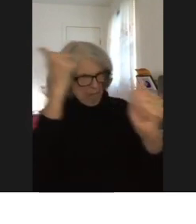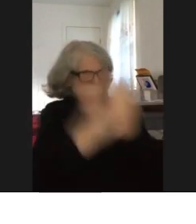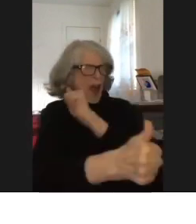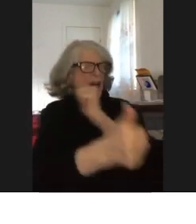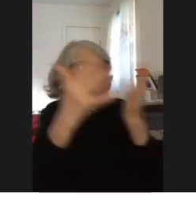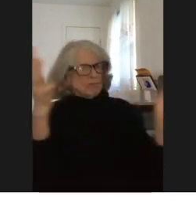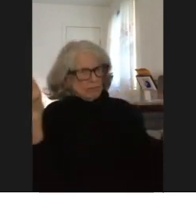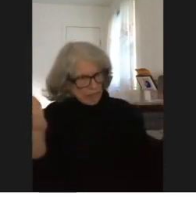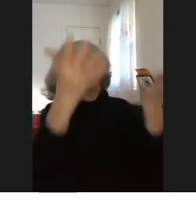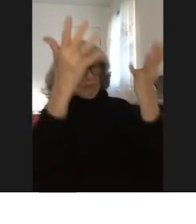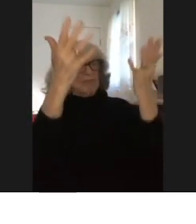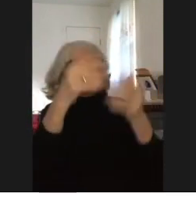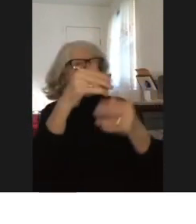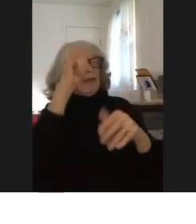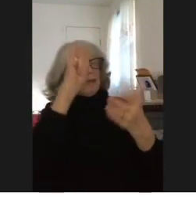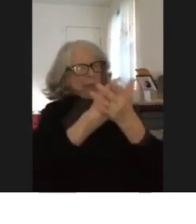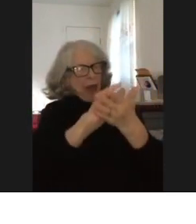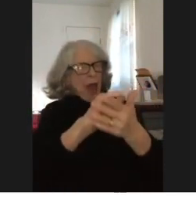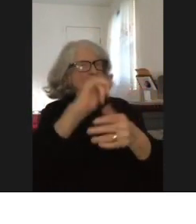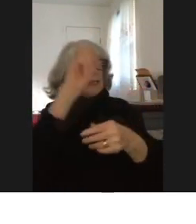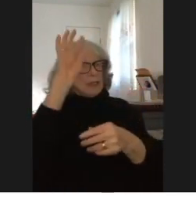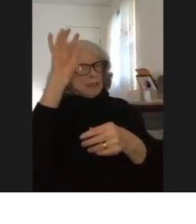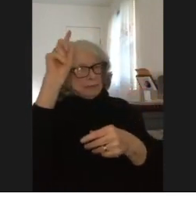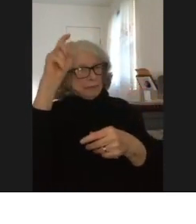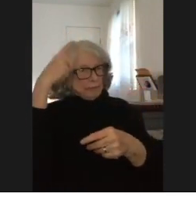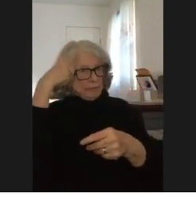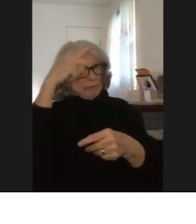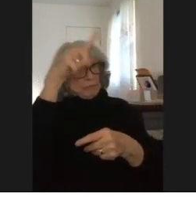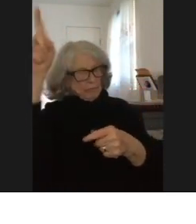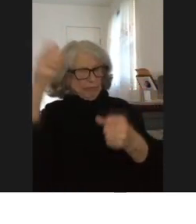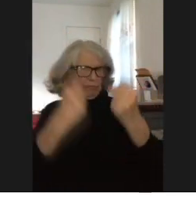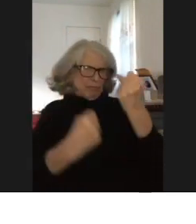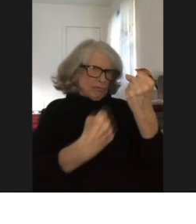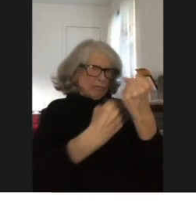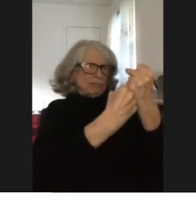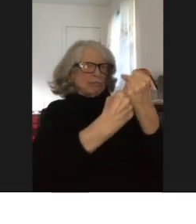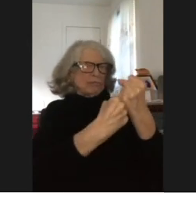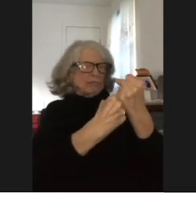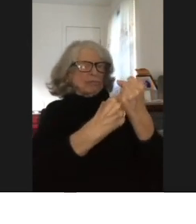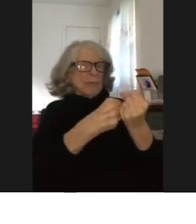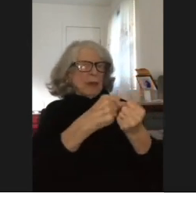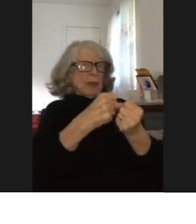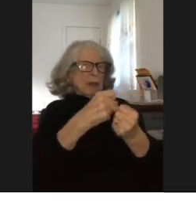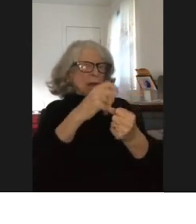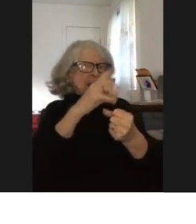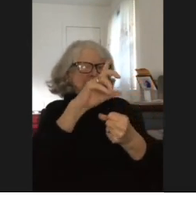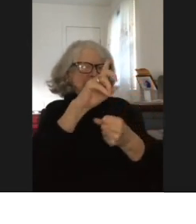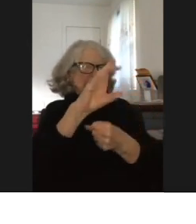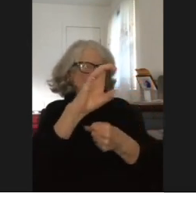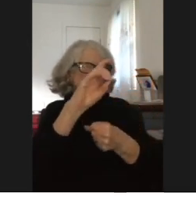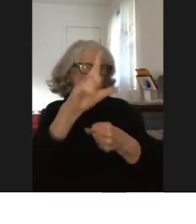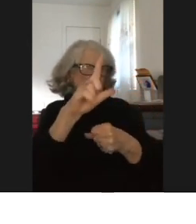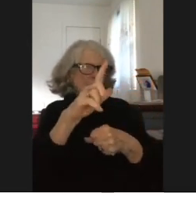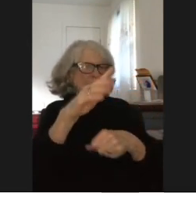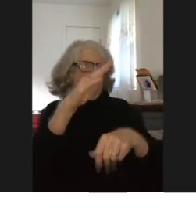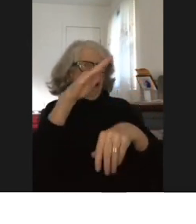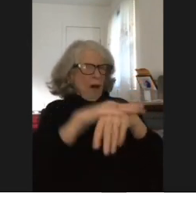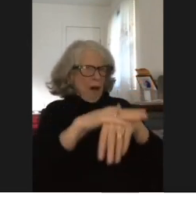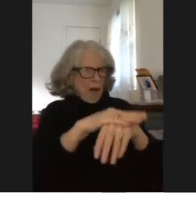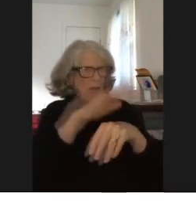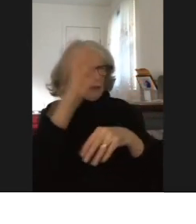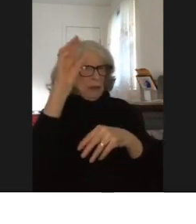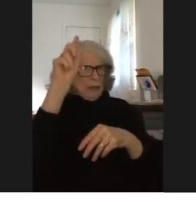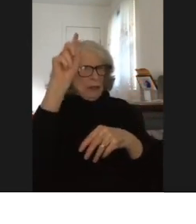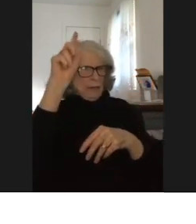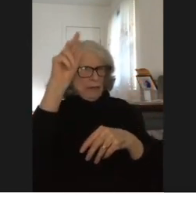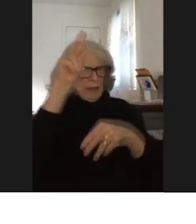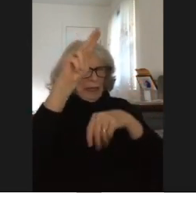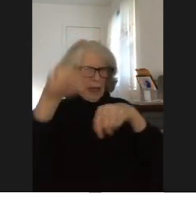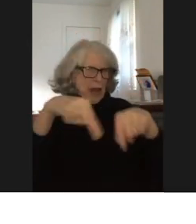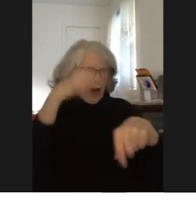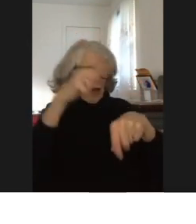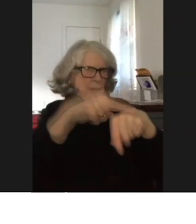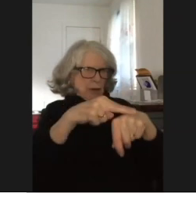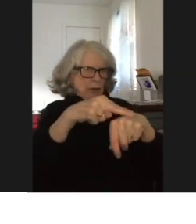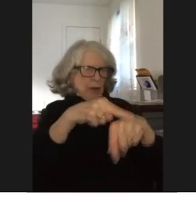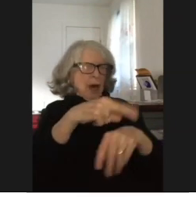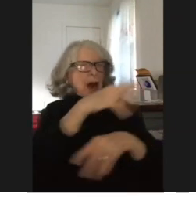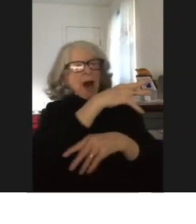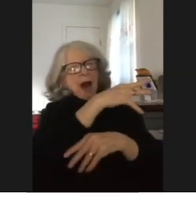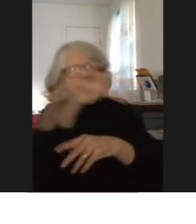that recommended that the governments support deaf collection digital libraries